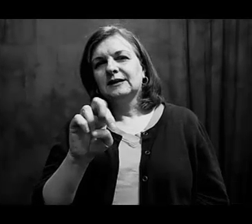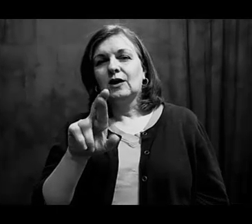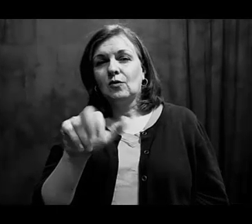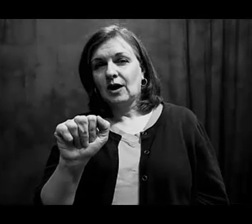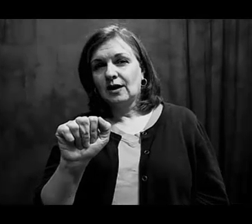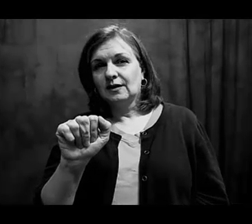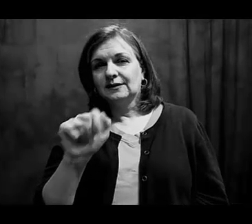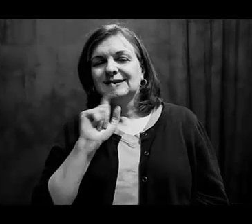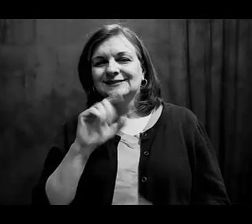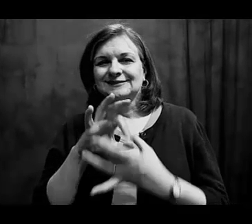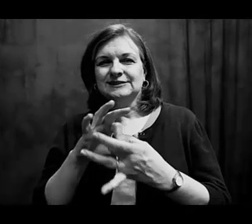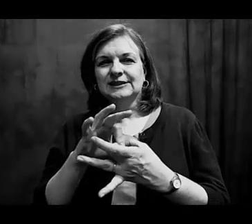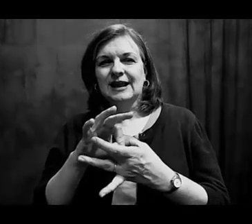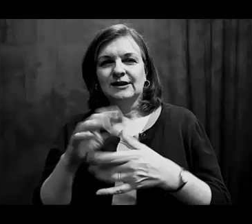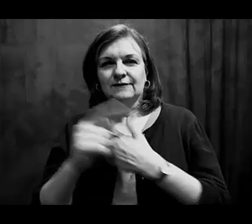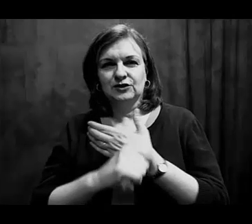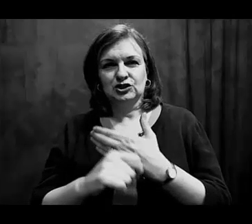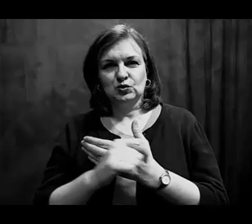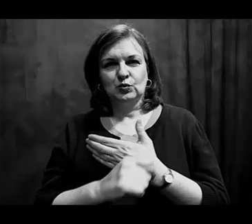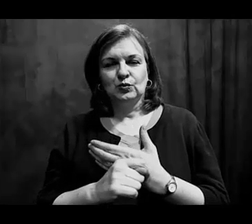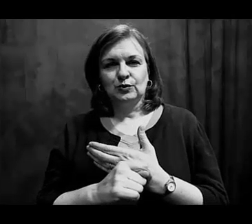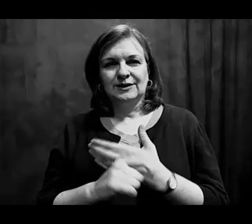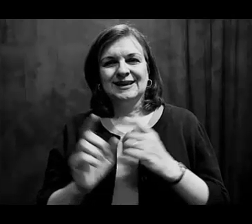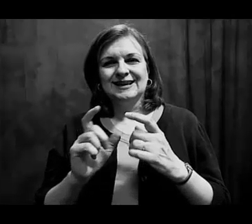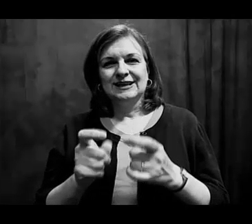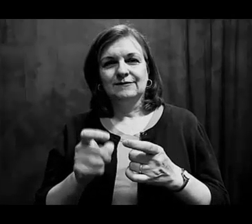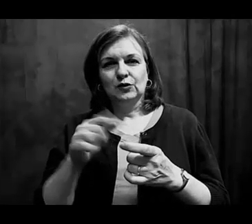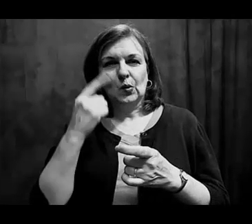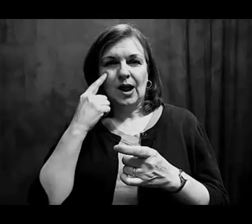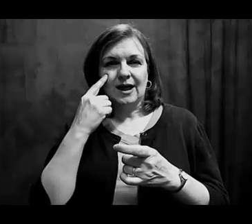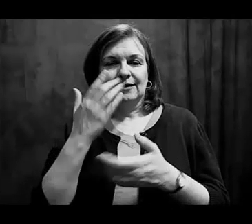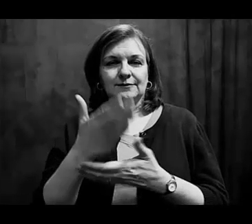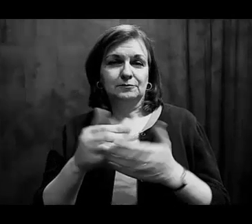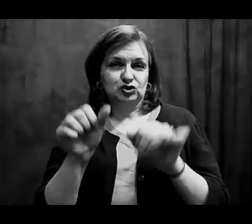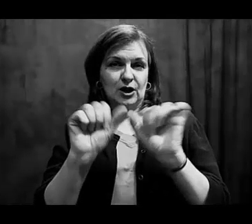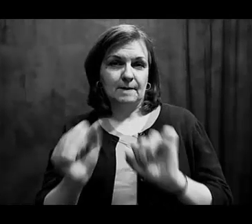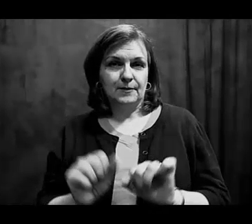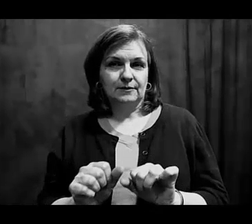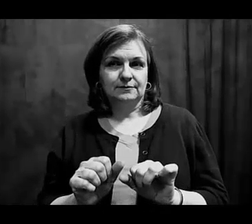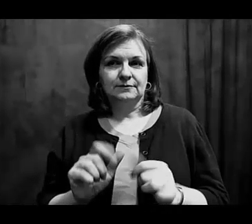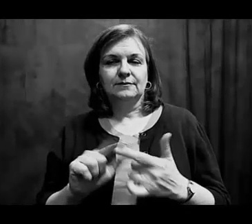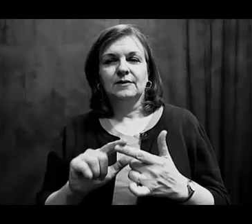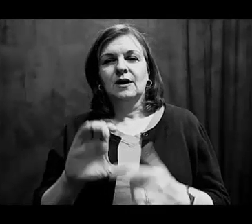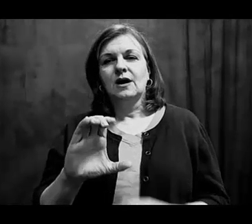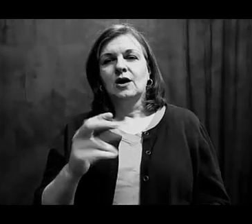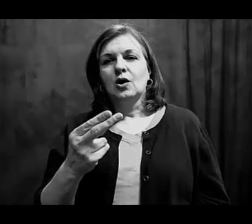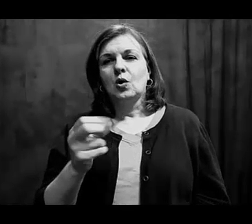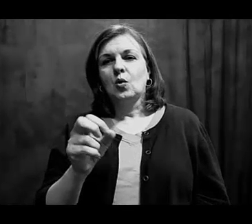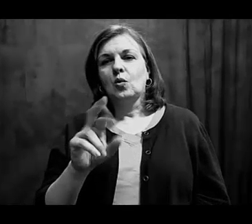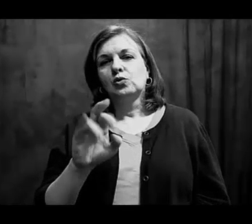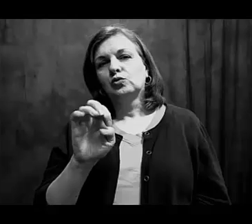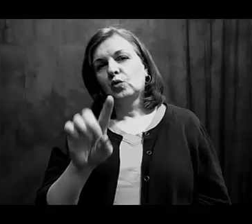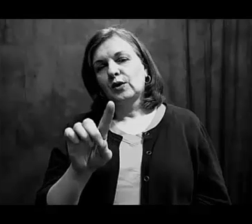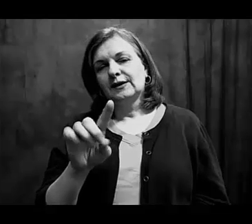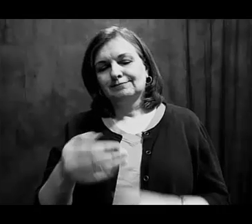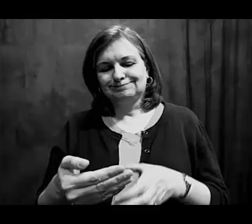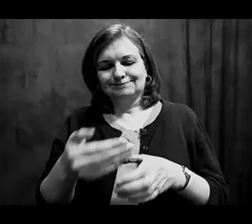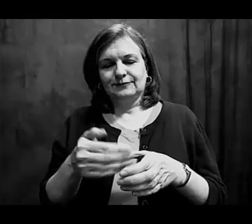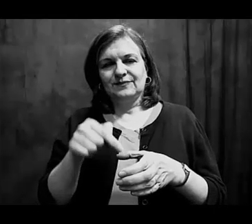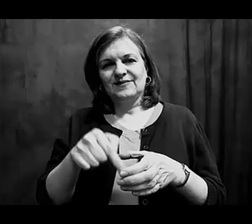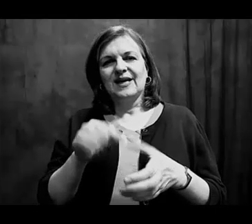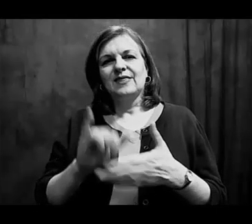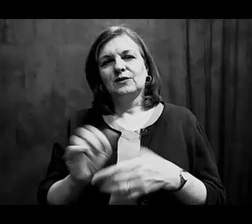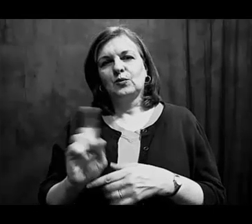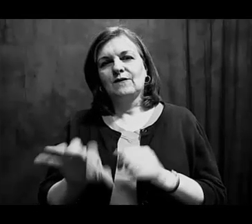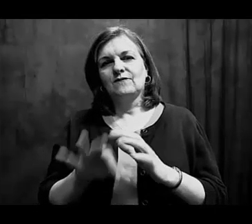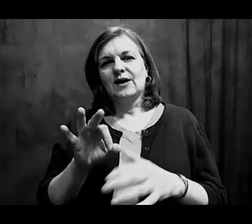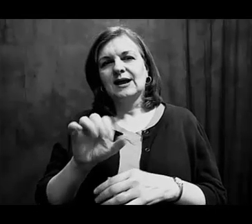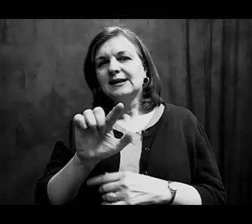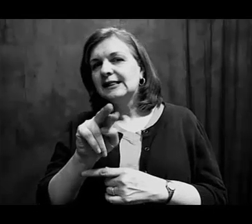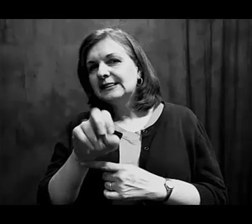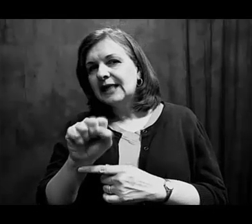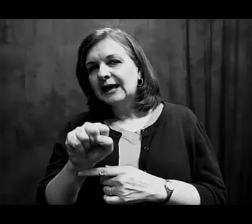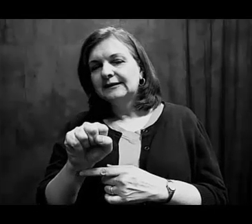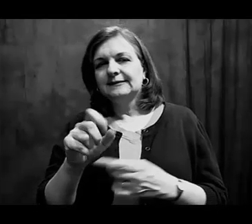is gonna be connective tissue for us it's going to give our eyeball shape -- the choroid is where we find our lens and pupil